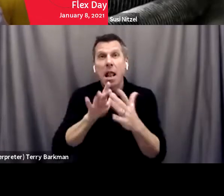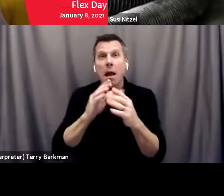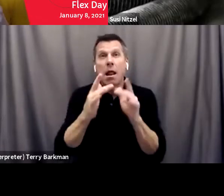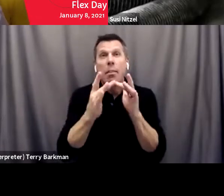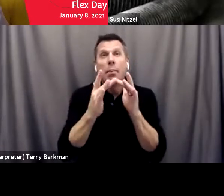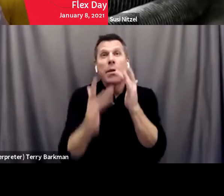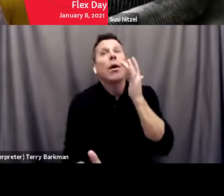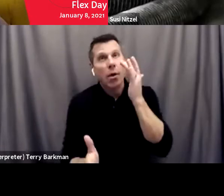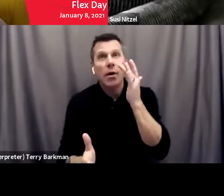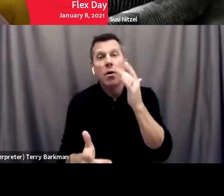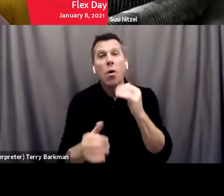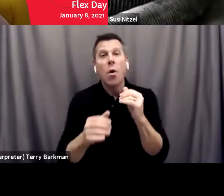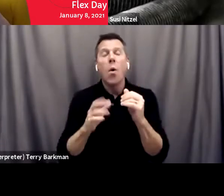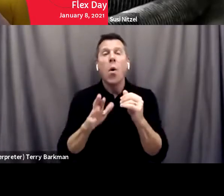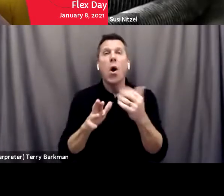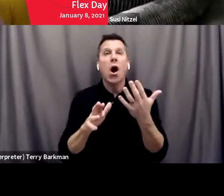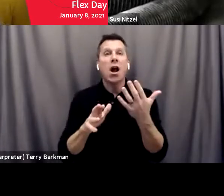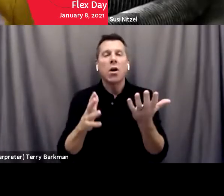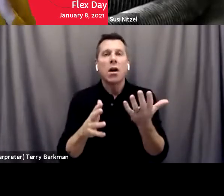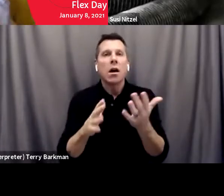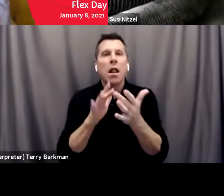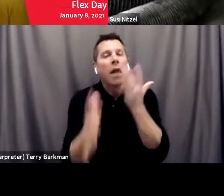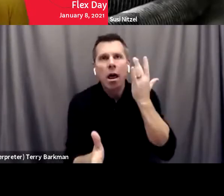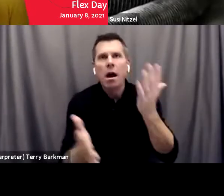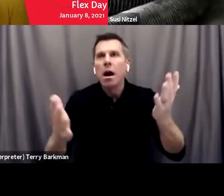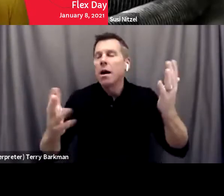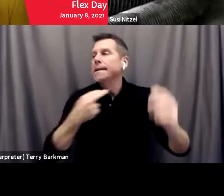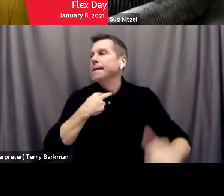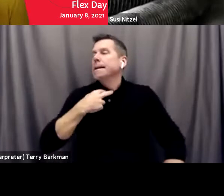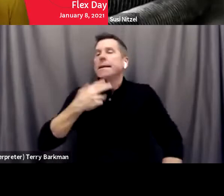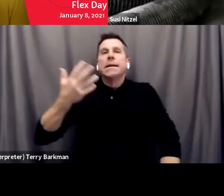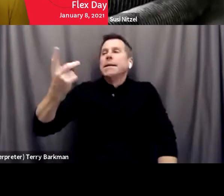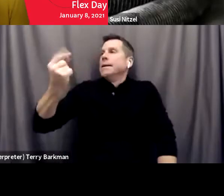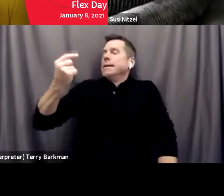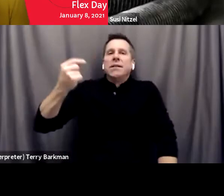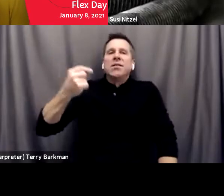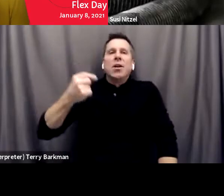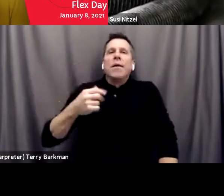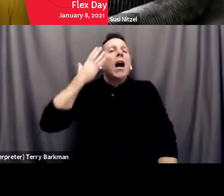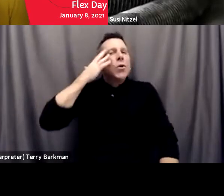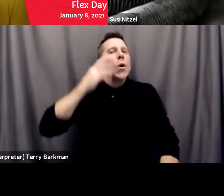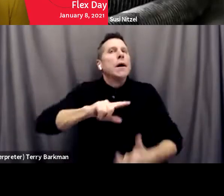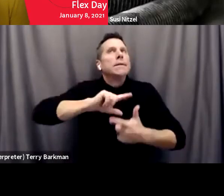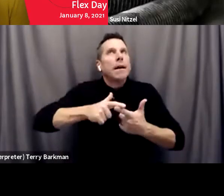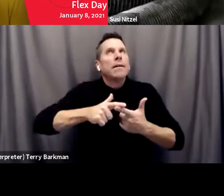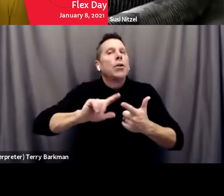what the next recourse is, rather than it being perhaps different in every educational course. Jerry, can you answer in the chat